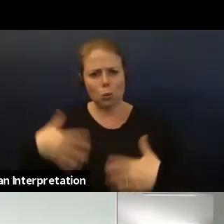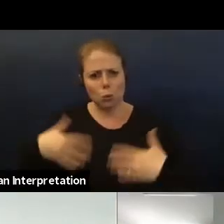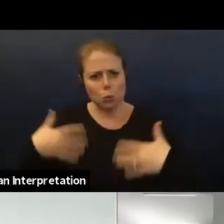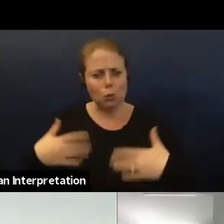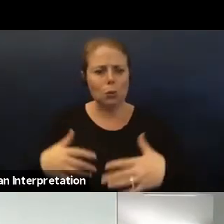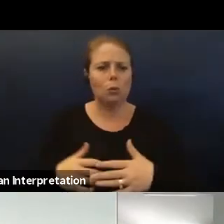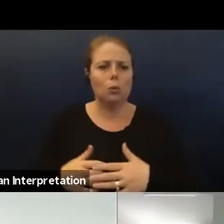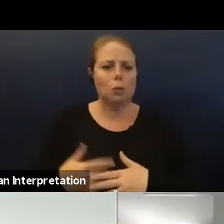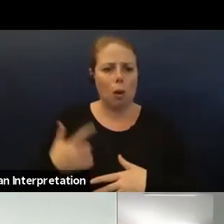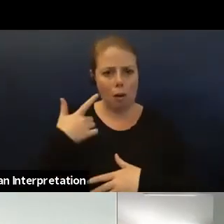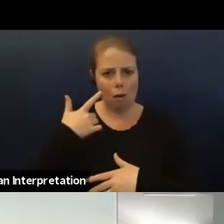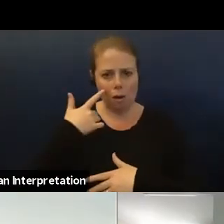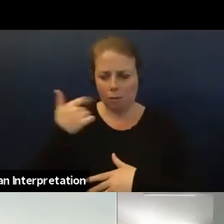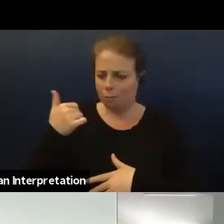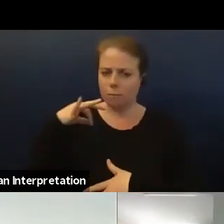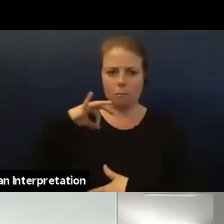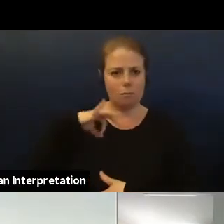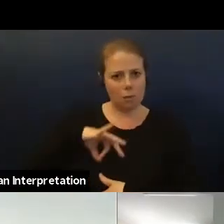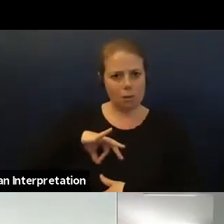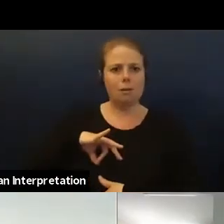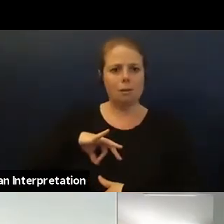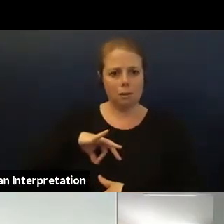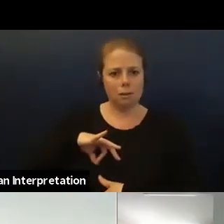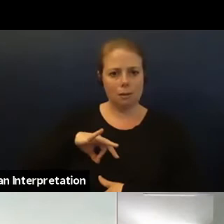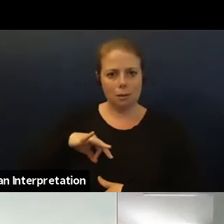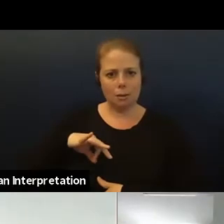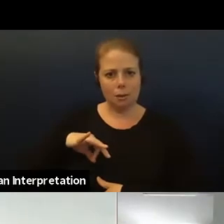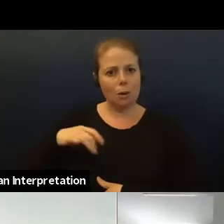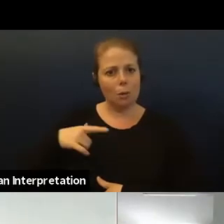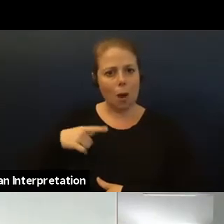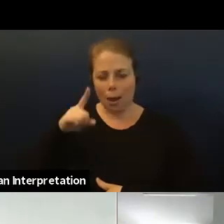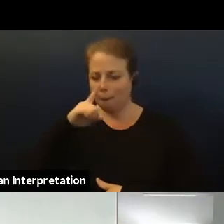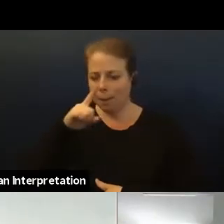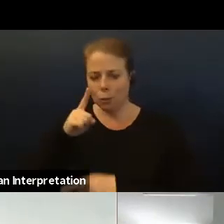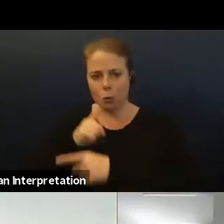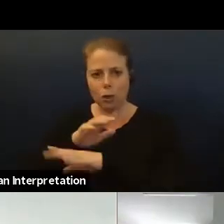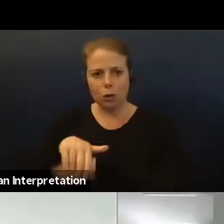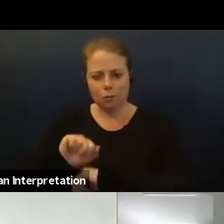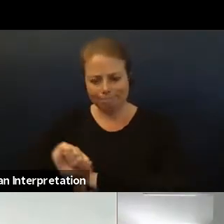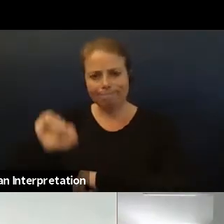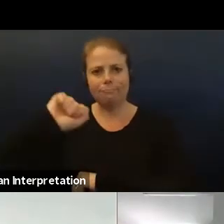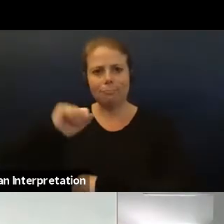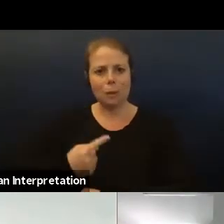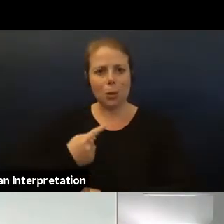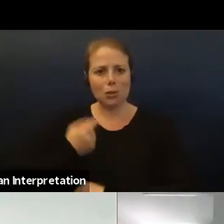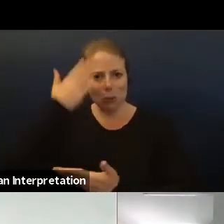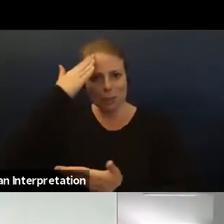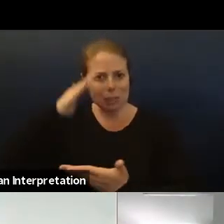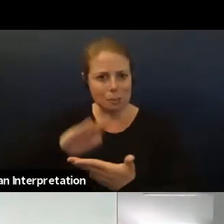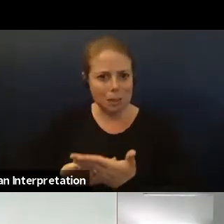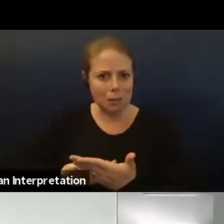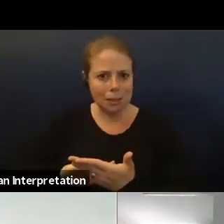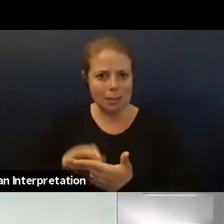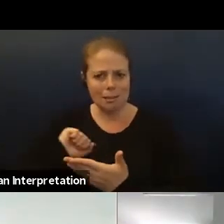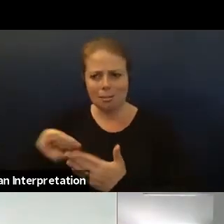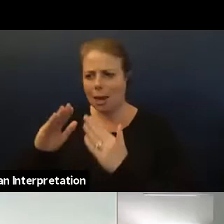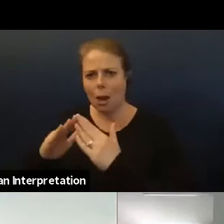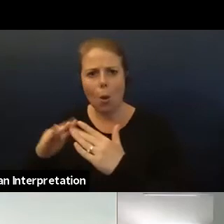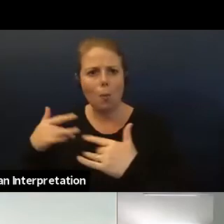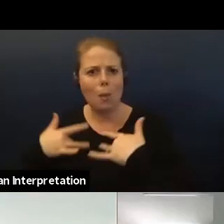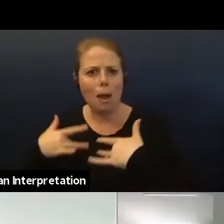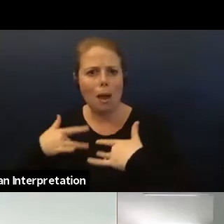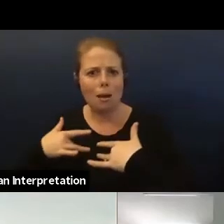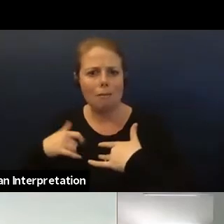that often people talking personally about their hometown or their artistic genre would fill in